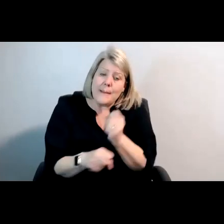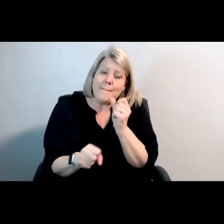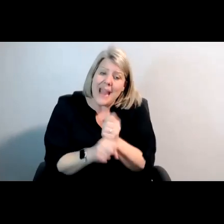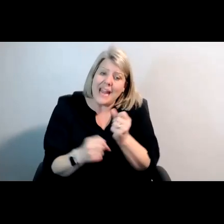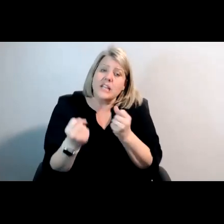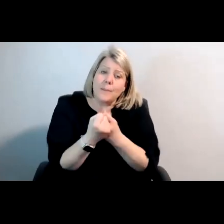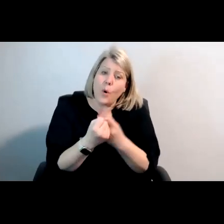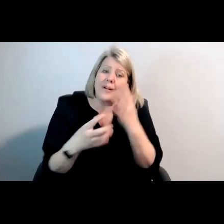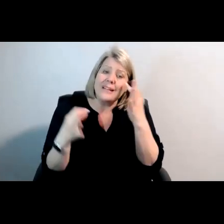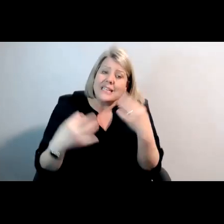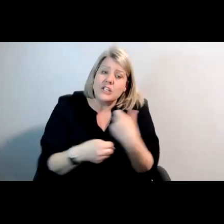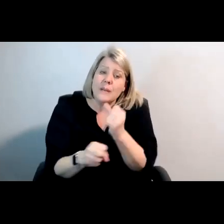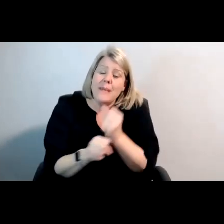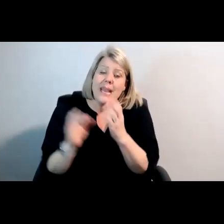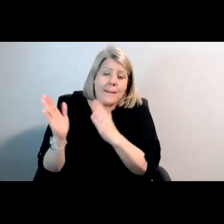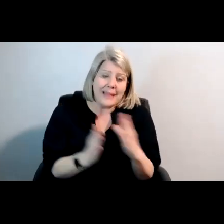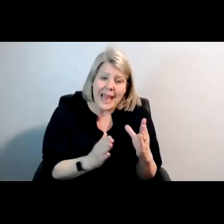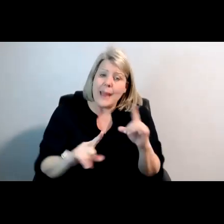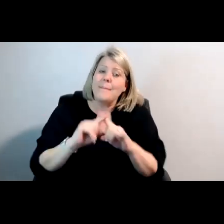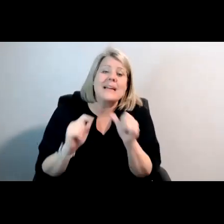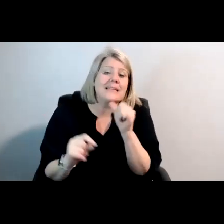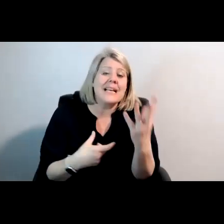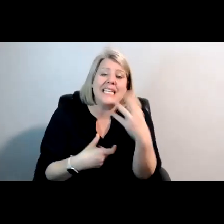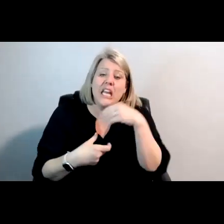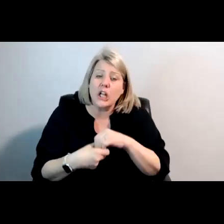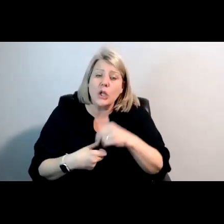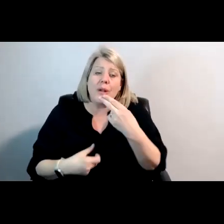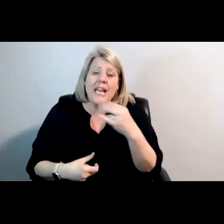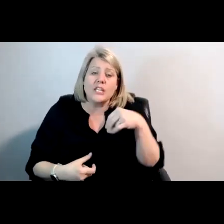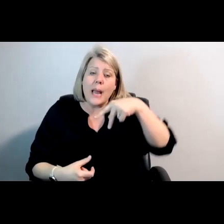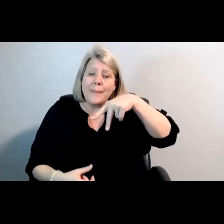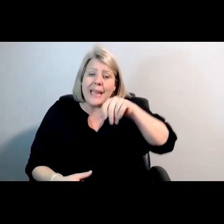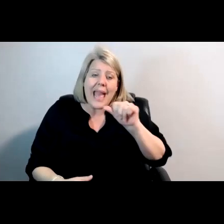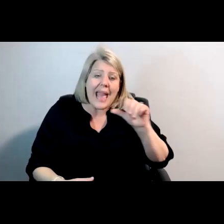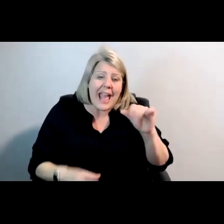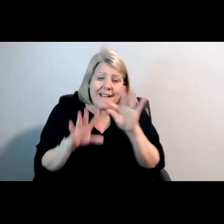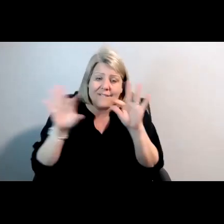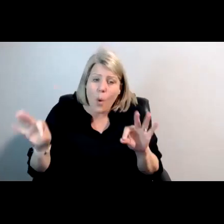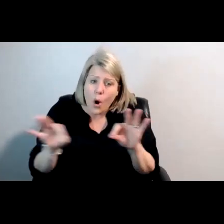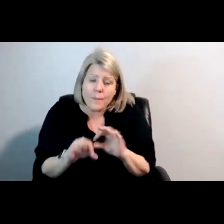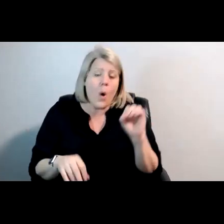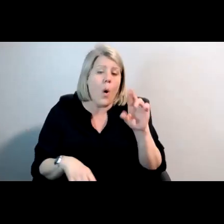but it doesn't include a HIPAA form or a FERPA form, the provider's stuck